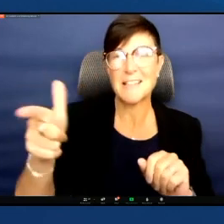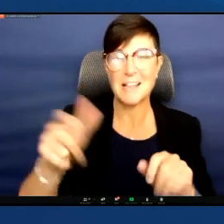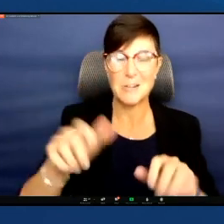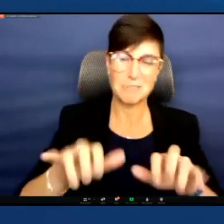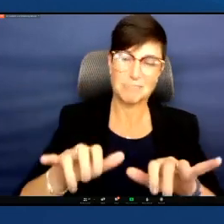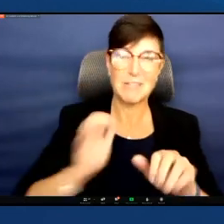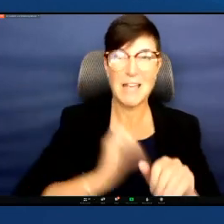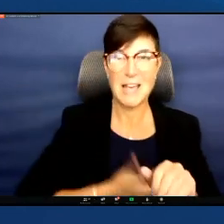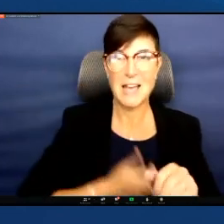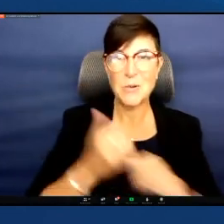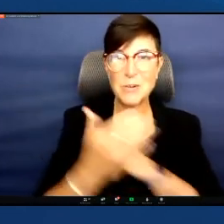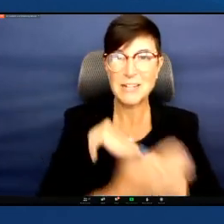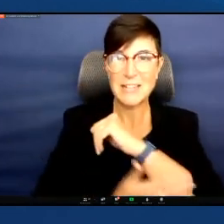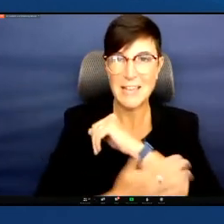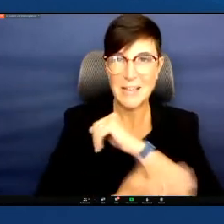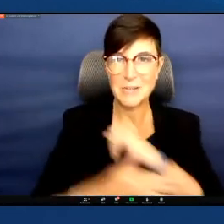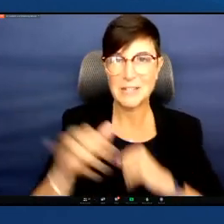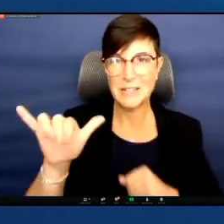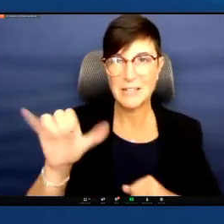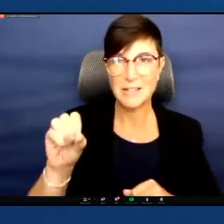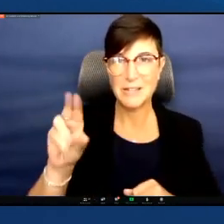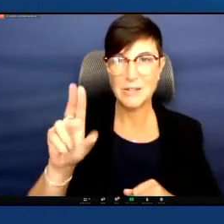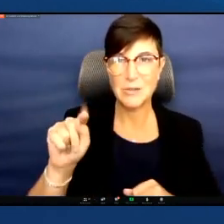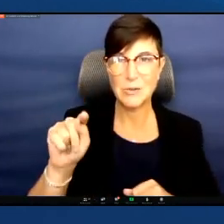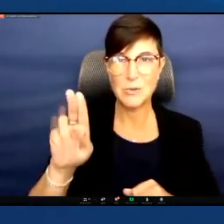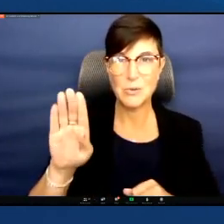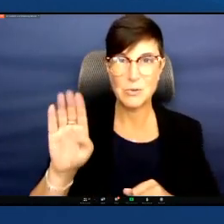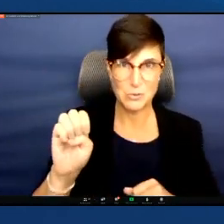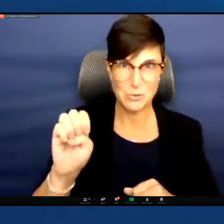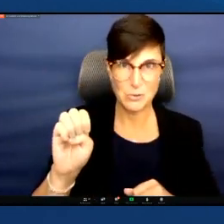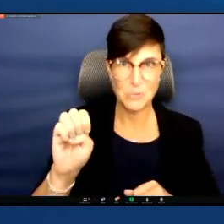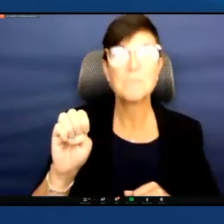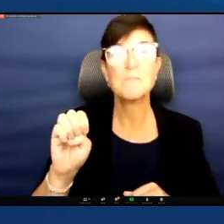which can be accessed by going to the county's website at BDM.